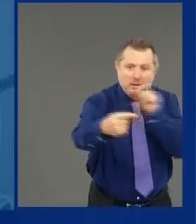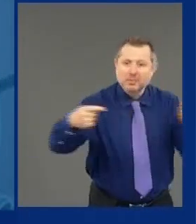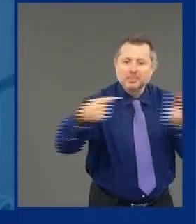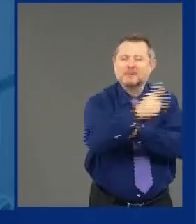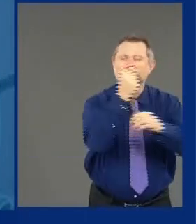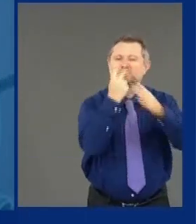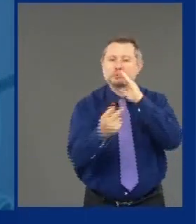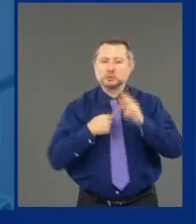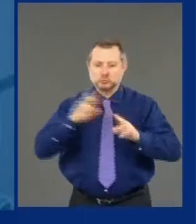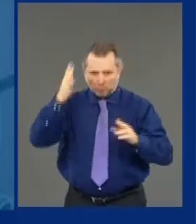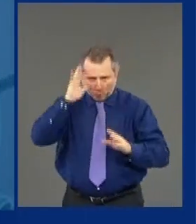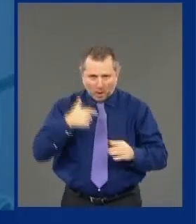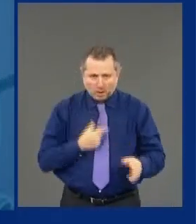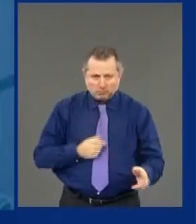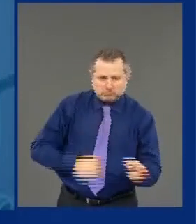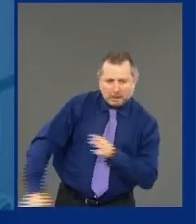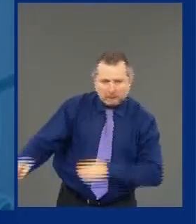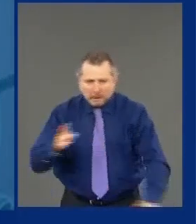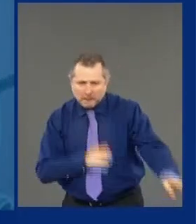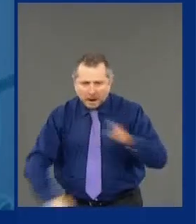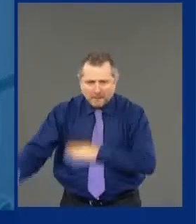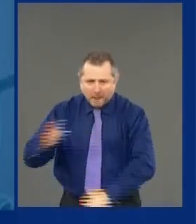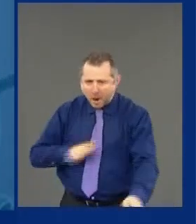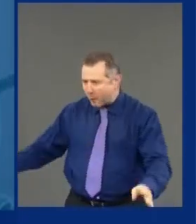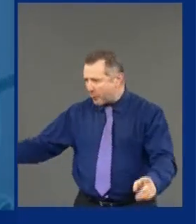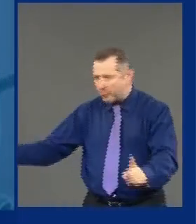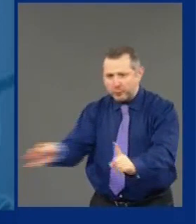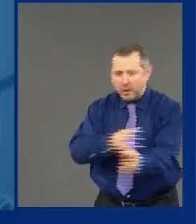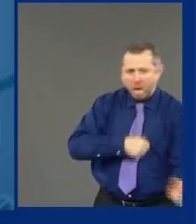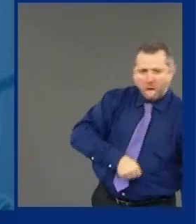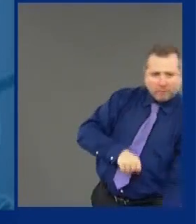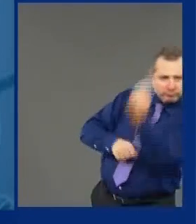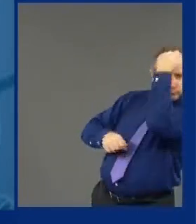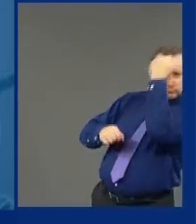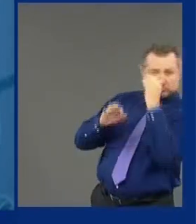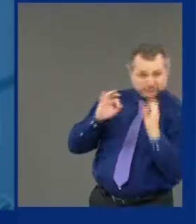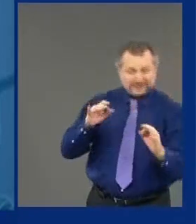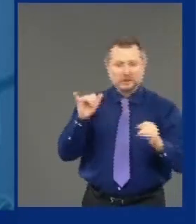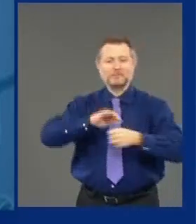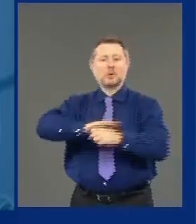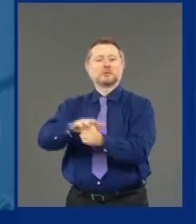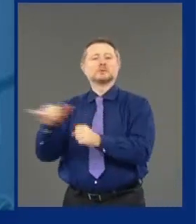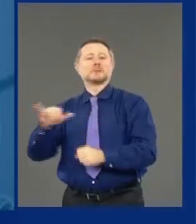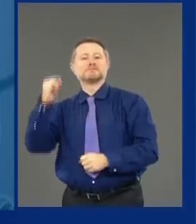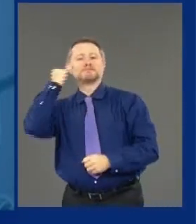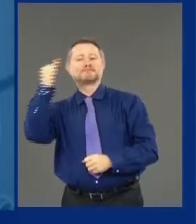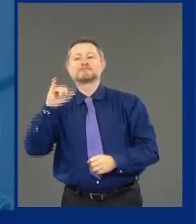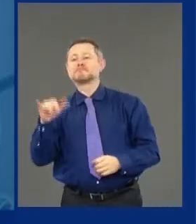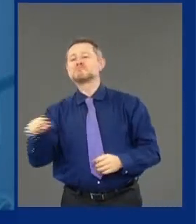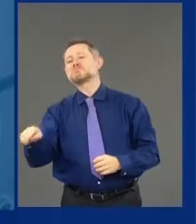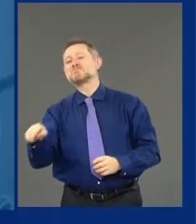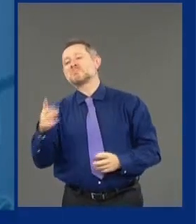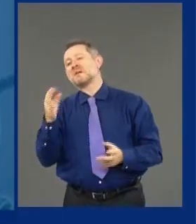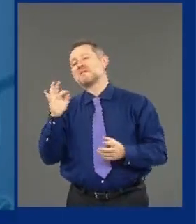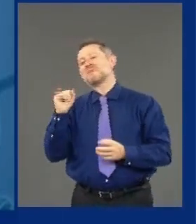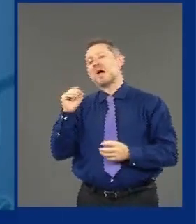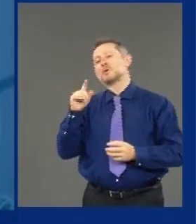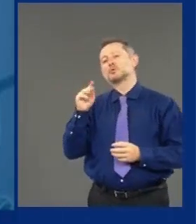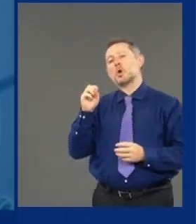SKATE TO WHERE THE PUCK IS, SKATE TO WHERE THE PUCK IS GOING TO BE. ANTICIPATE AND GET AHEAD OF IT.